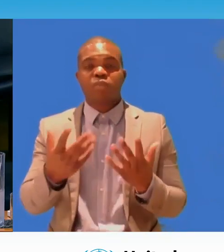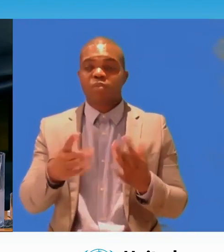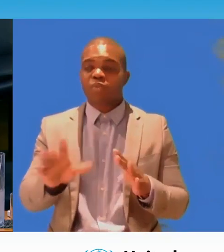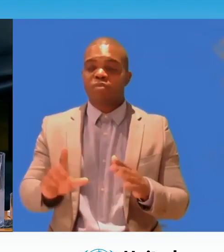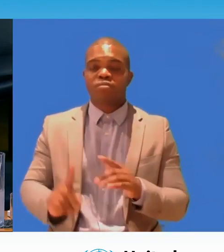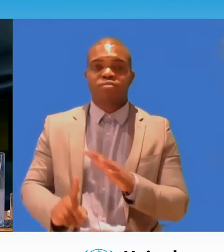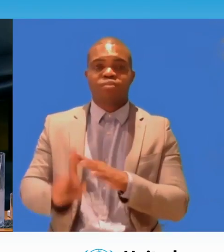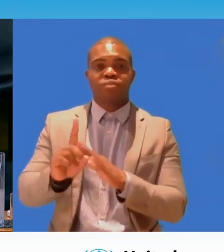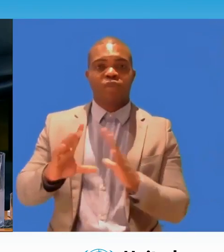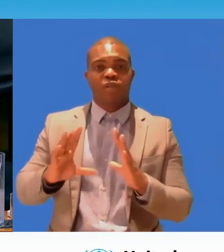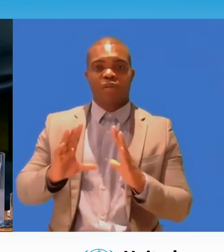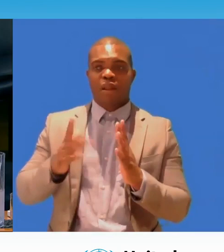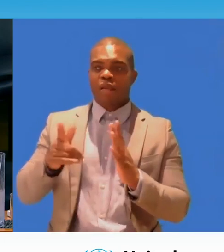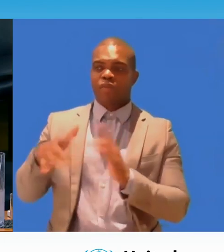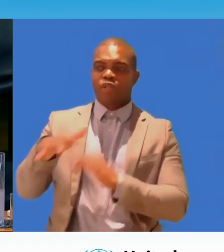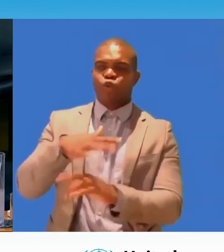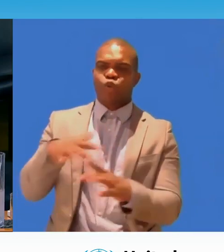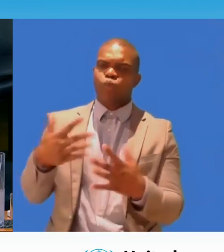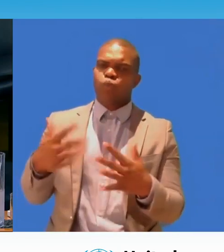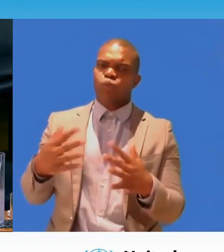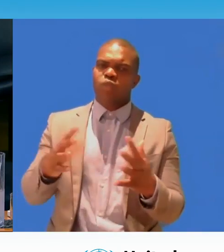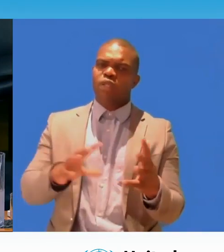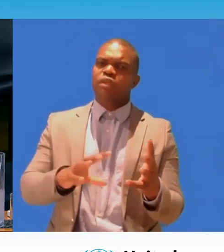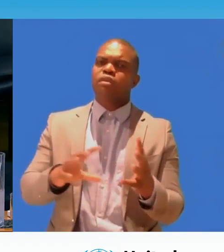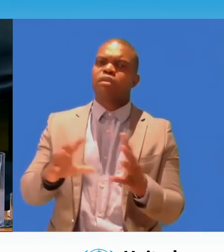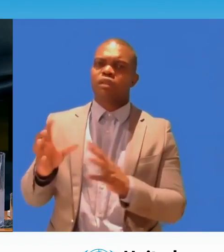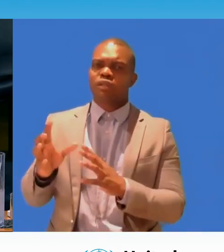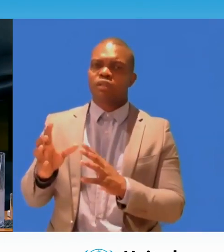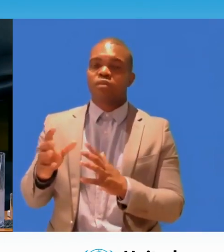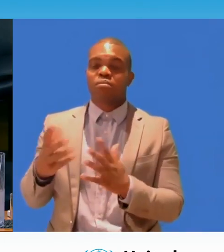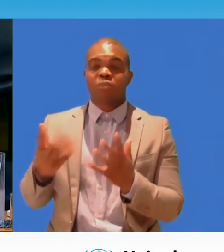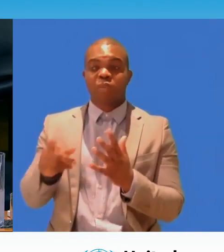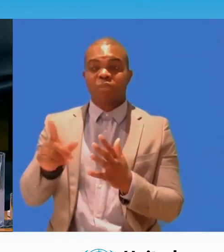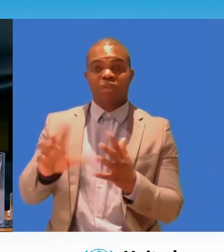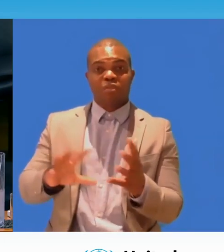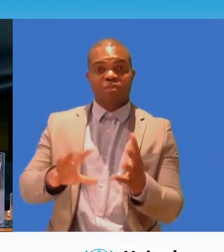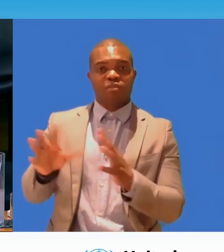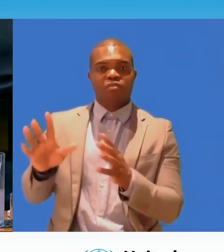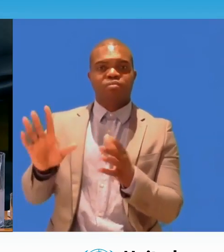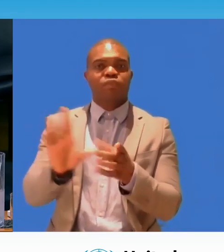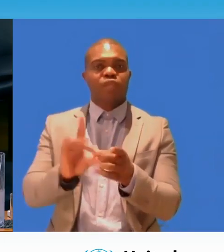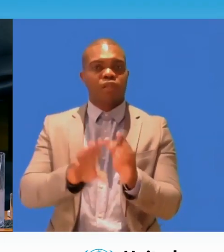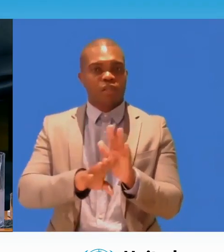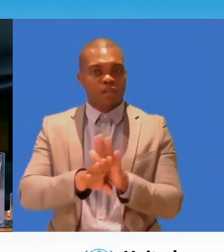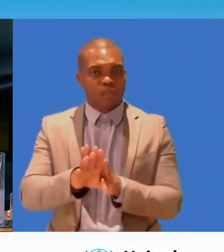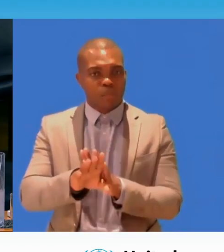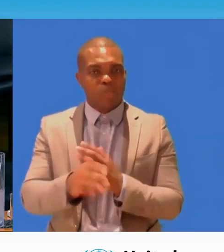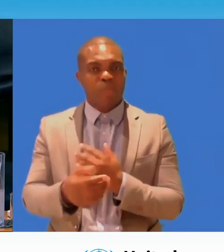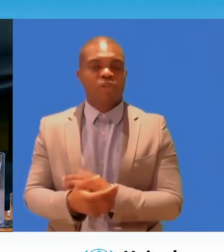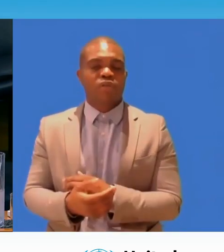development or humanitarian context we know from our countries of operation a that still